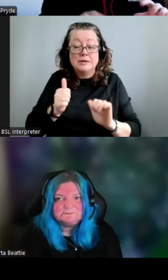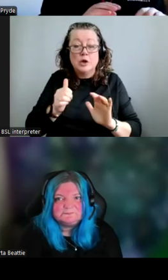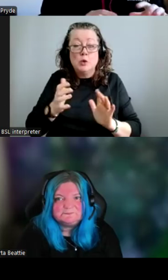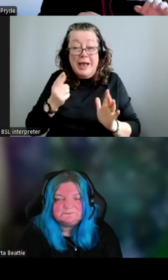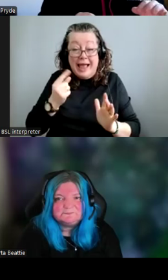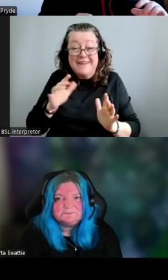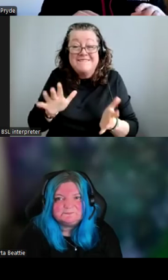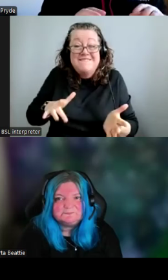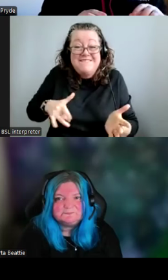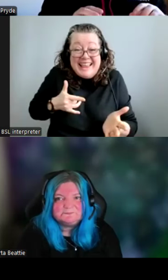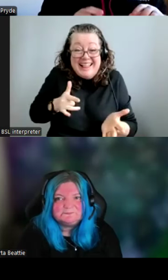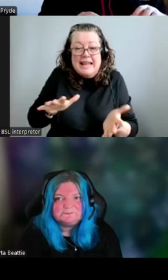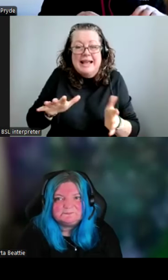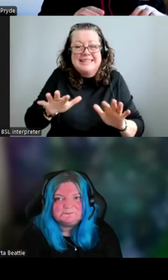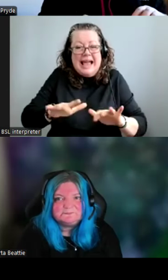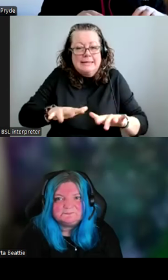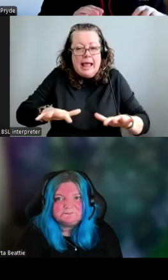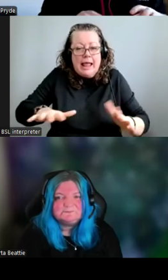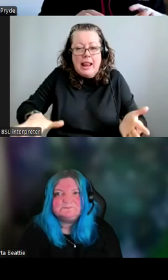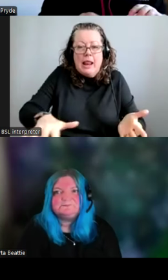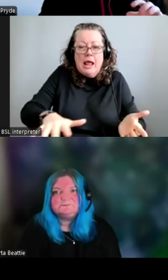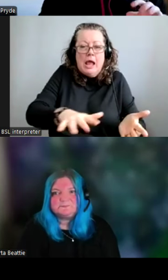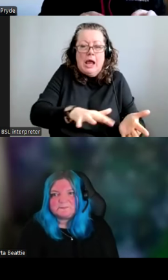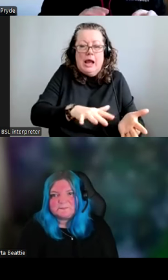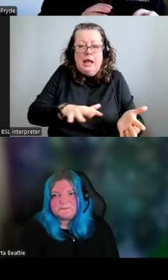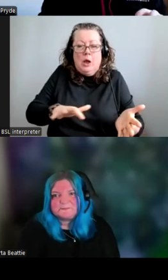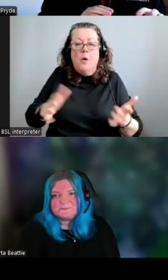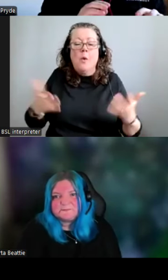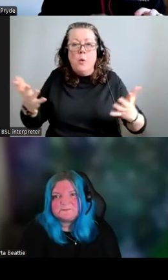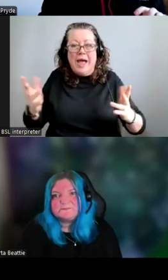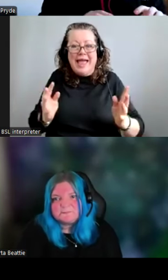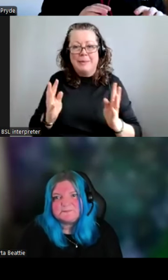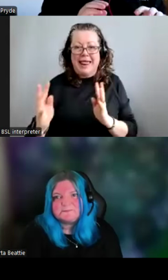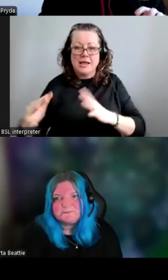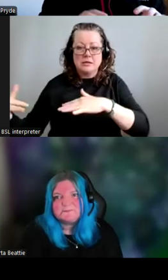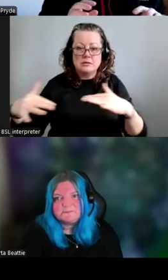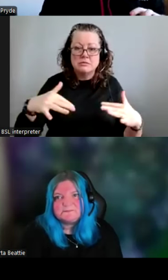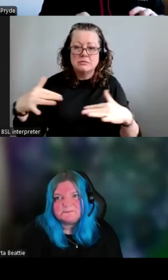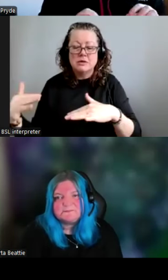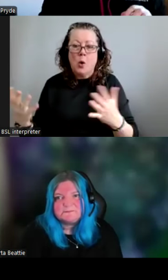You can realize where players are by tactile feel,